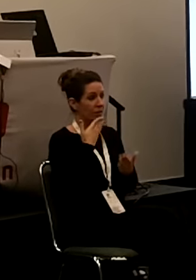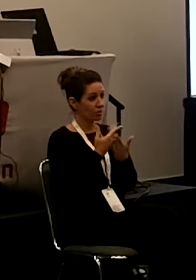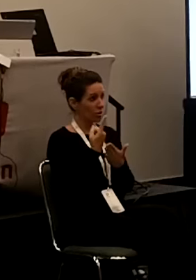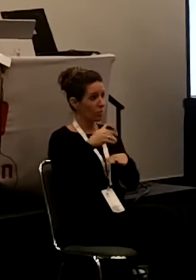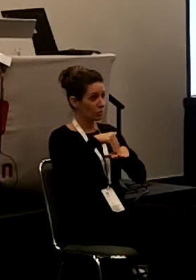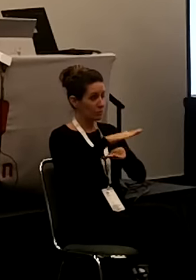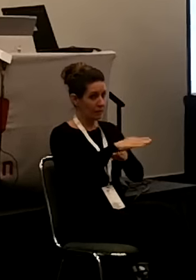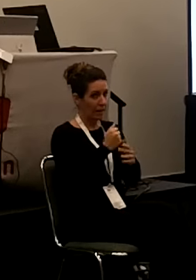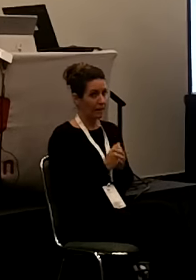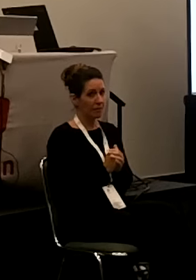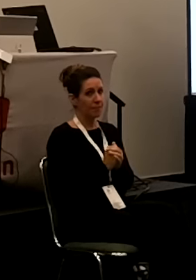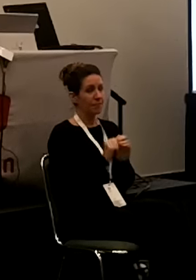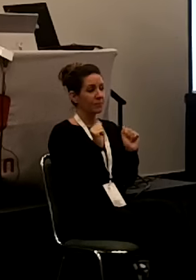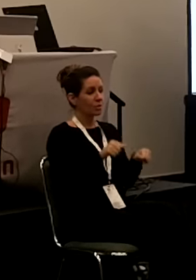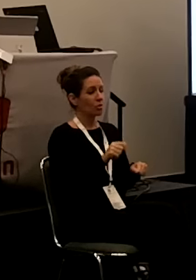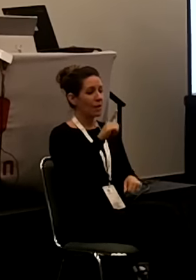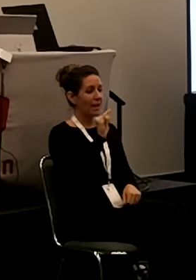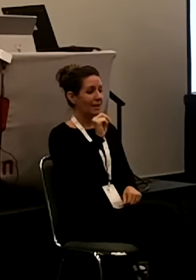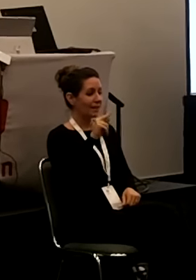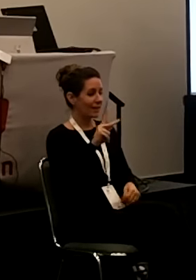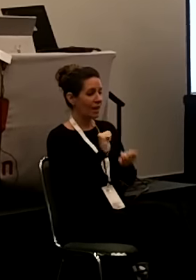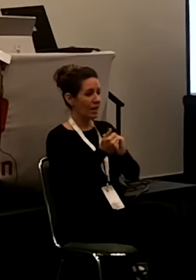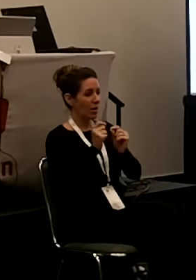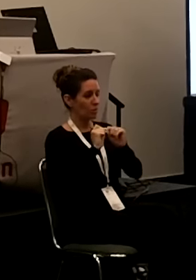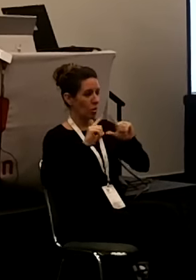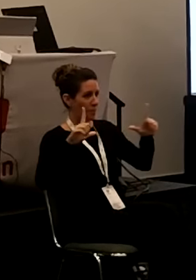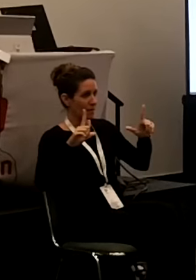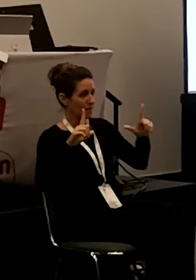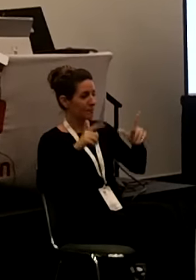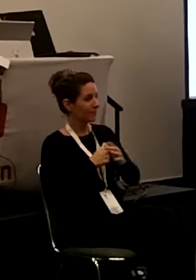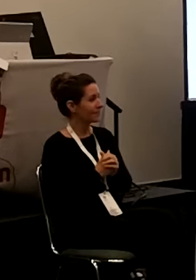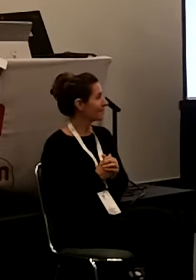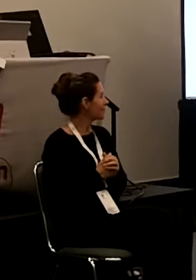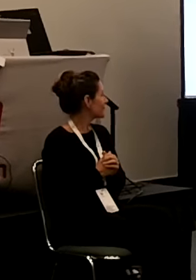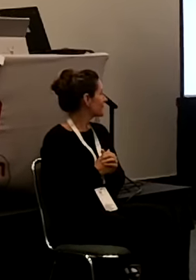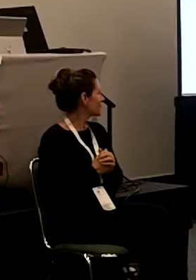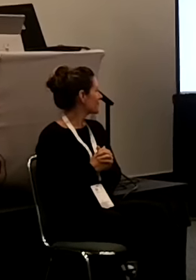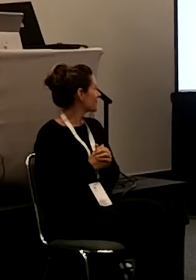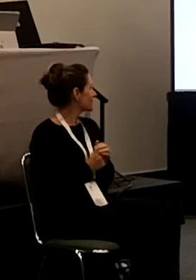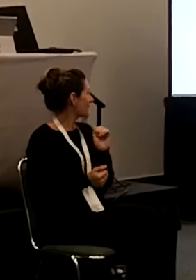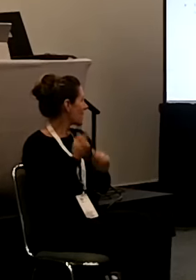You can link Tyler Oakley's video because everybody listens to Tyler Oakley.